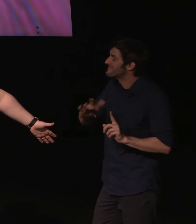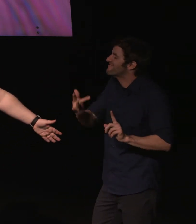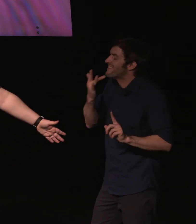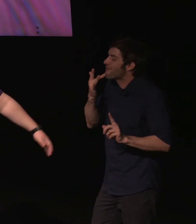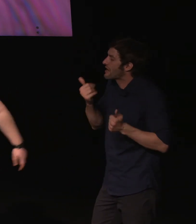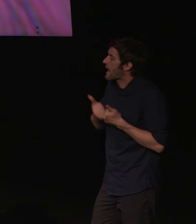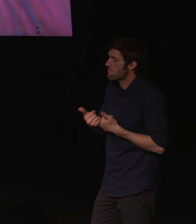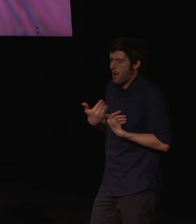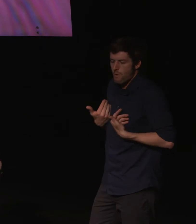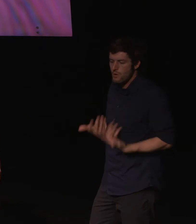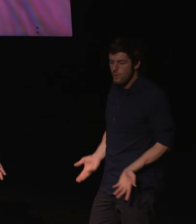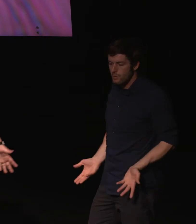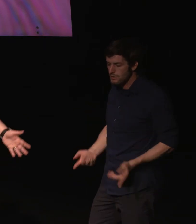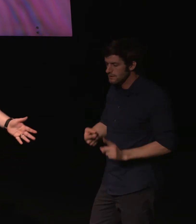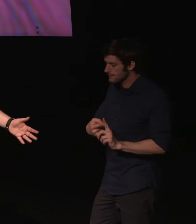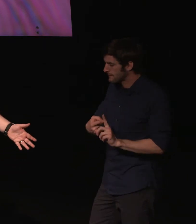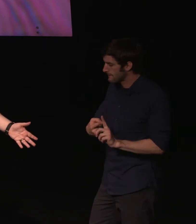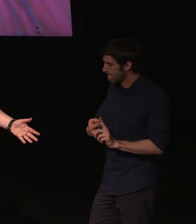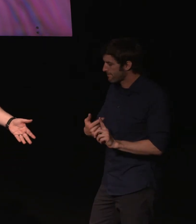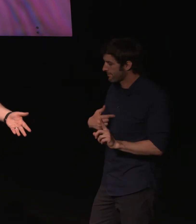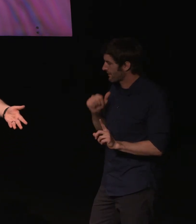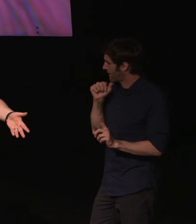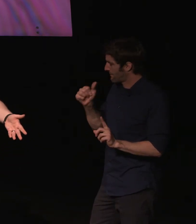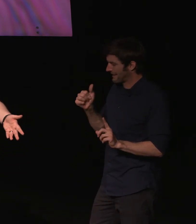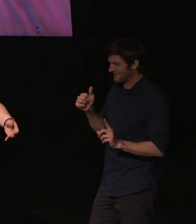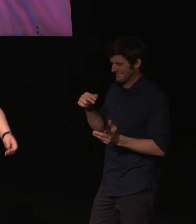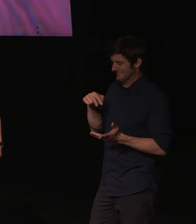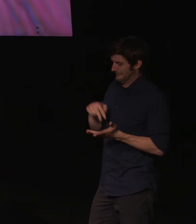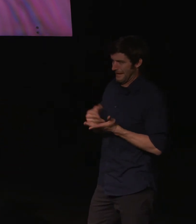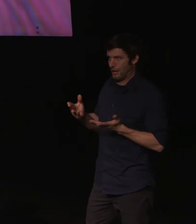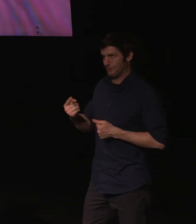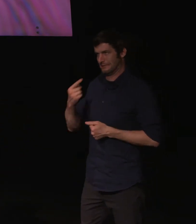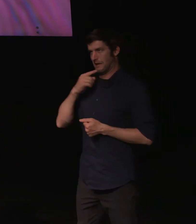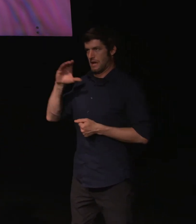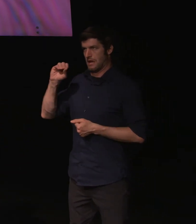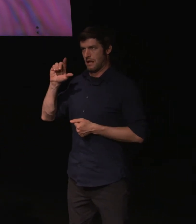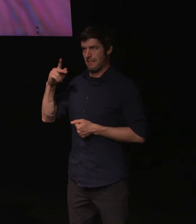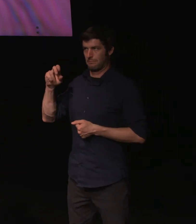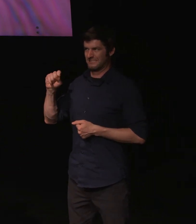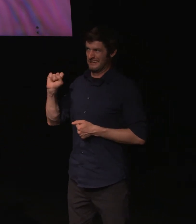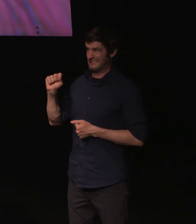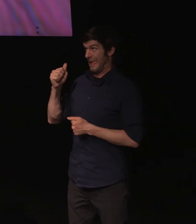We don't know. I'm not gonna stand here claiming that Collapsus will ever be anyone's favorite game.